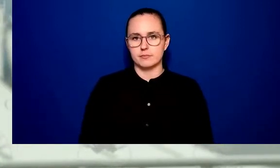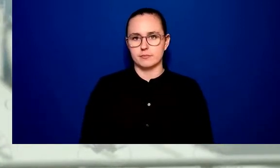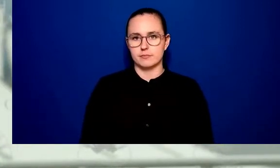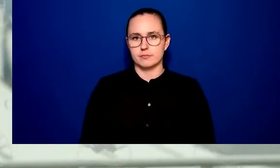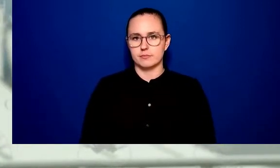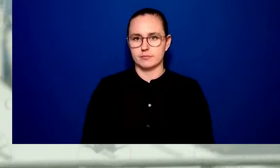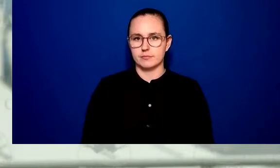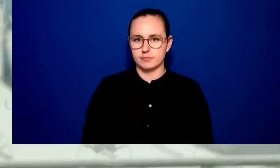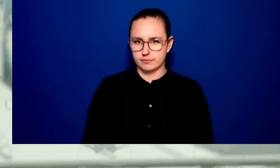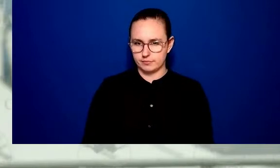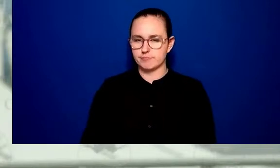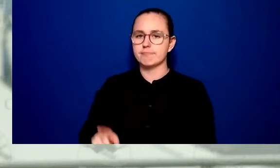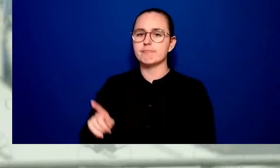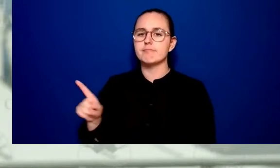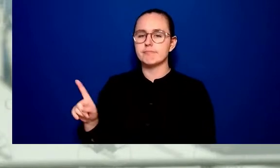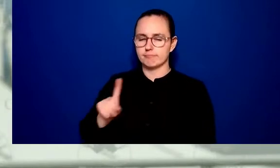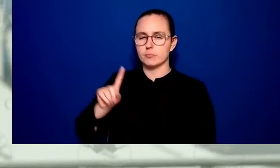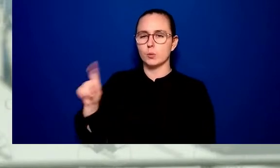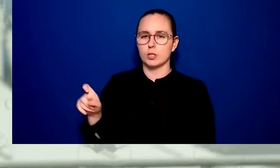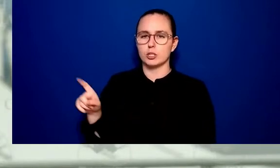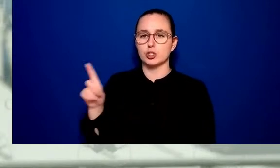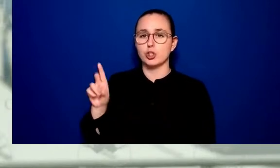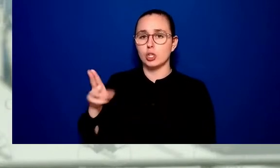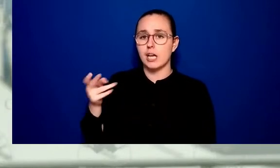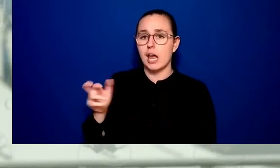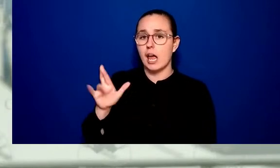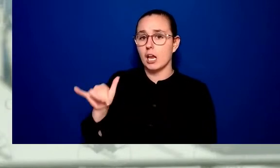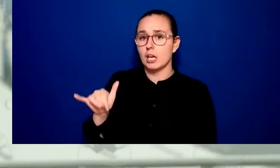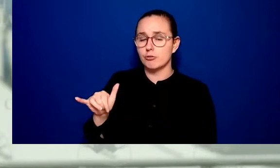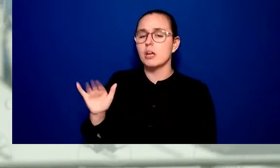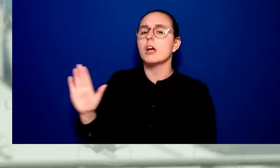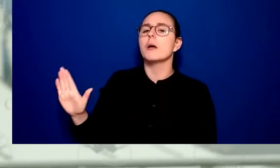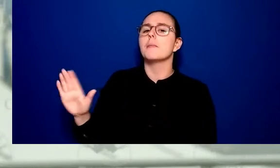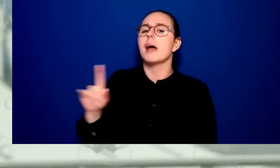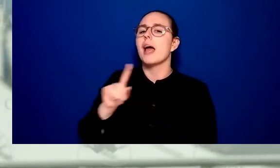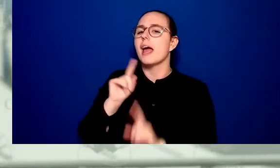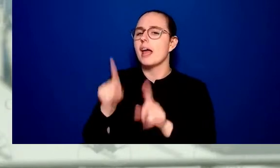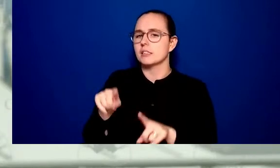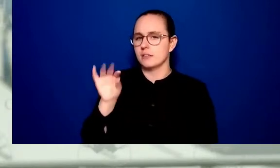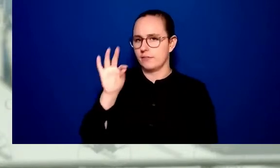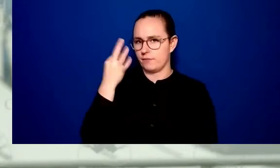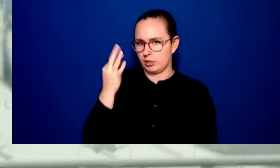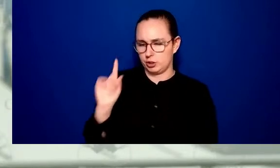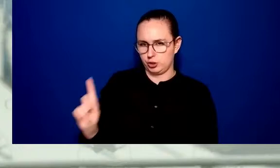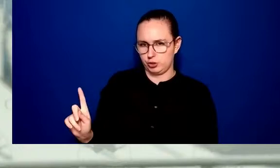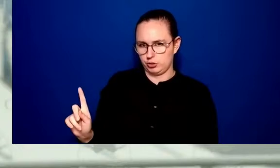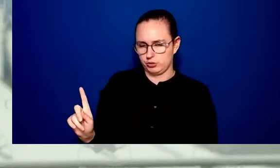This question is for Dr Bonnie Henry. But if we can please get an answer in French will be